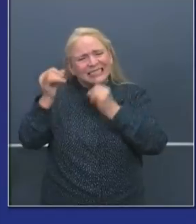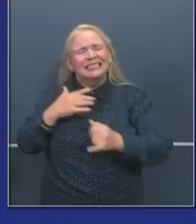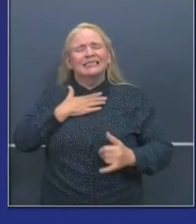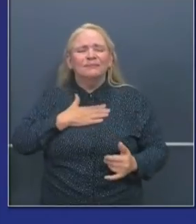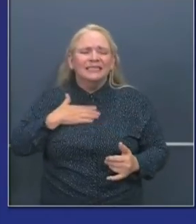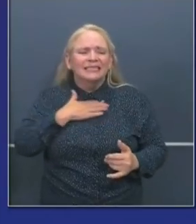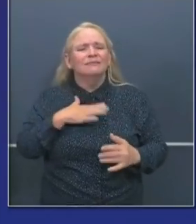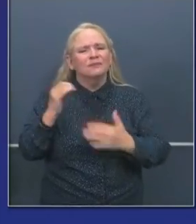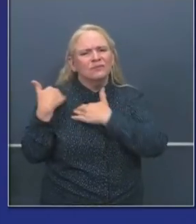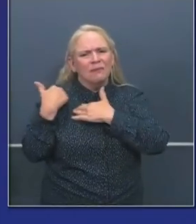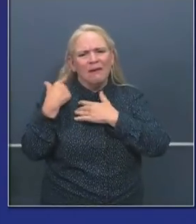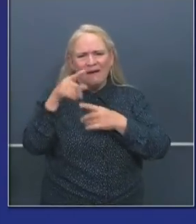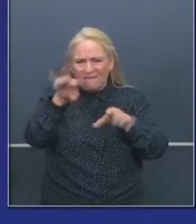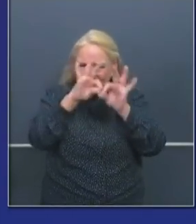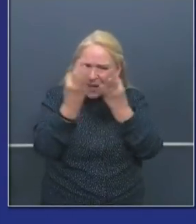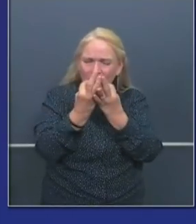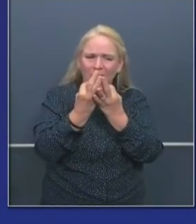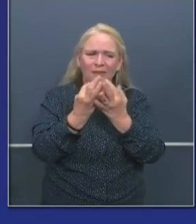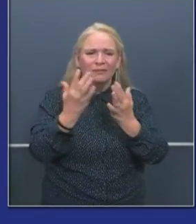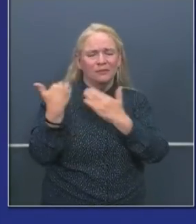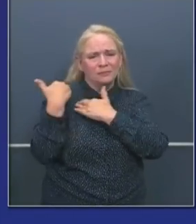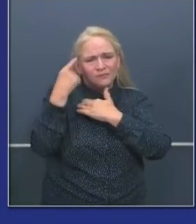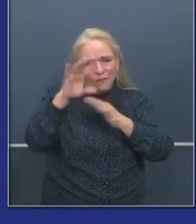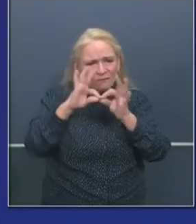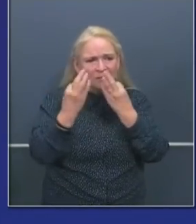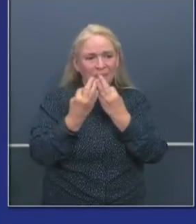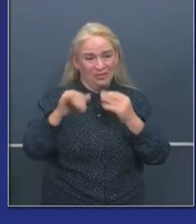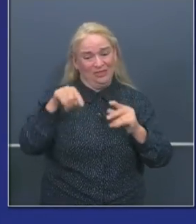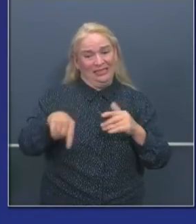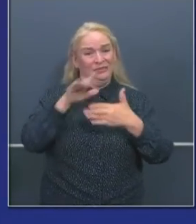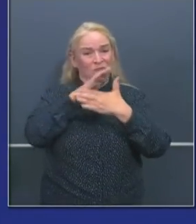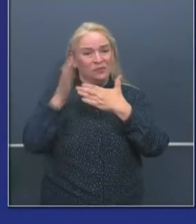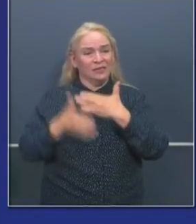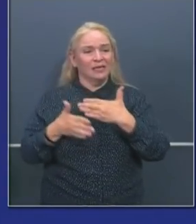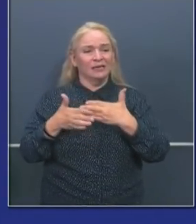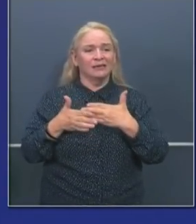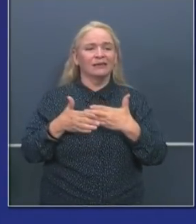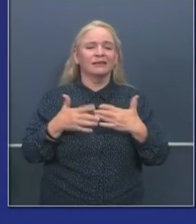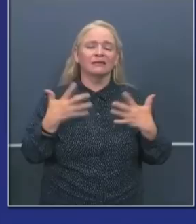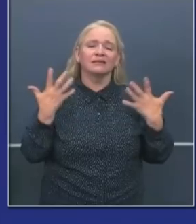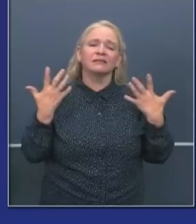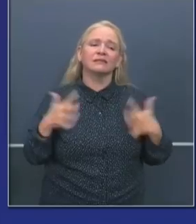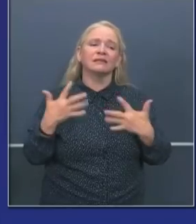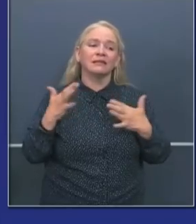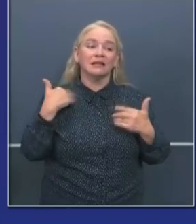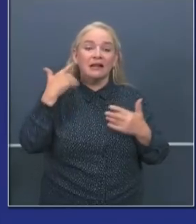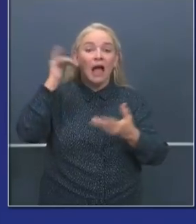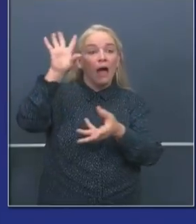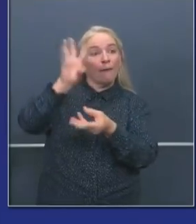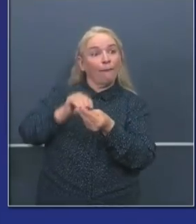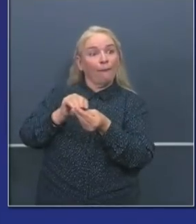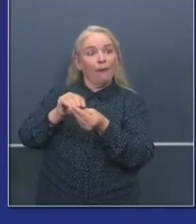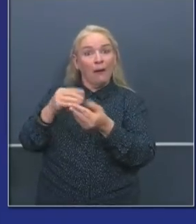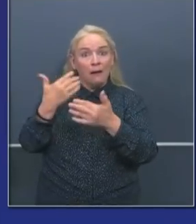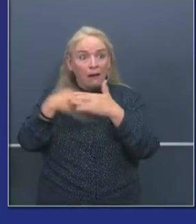INDICATOR. REINFORCING YOUR PERSONAL RESPONSIBILITY AND ACTIONS ON BEHALF OF YOURSELF AND YOUR FAMILY OVER THE COURSE OF THIS